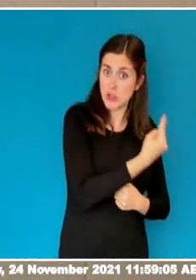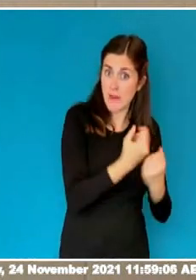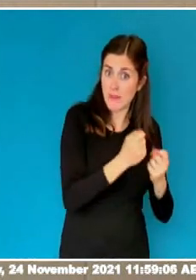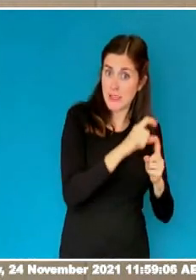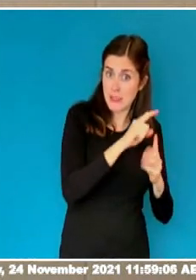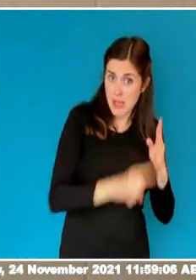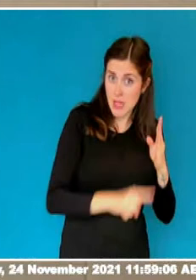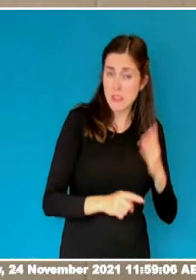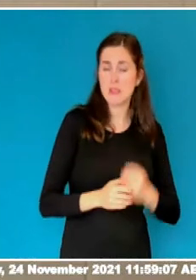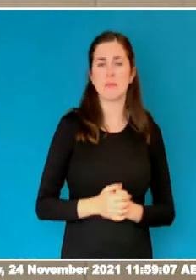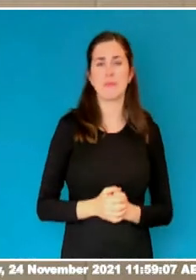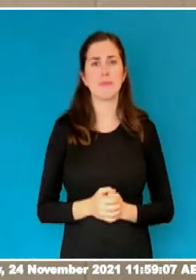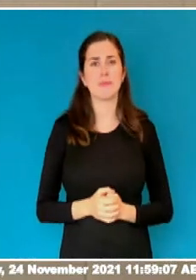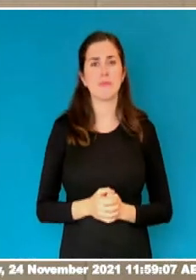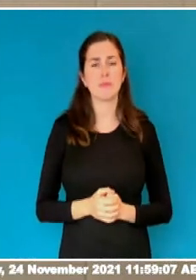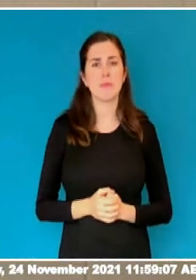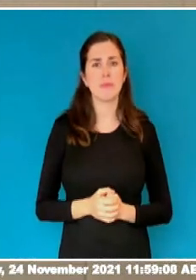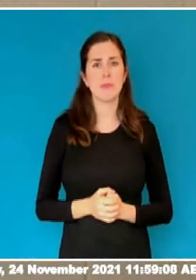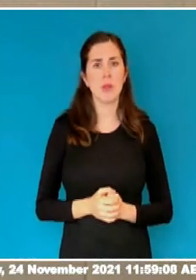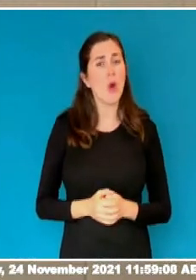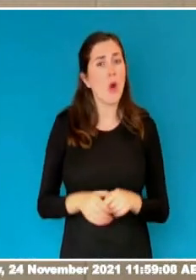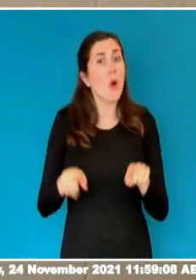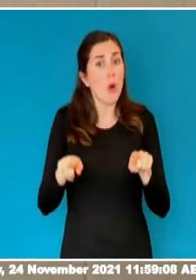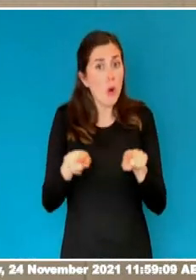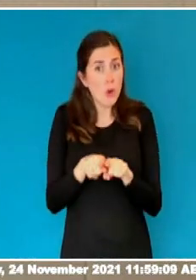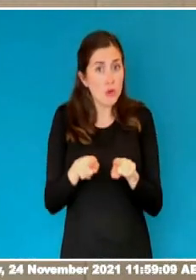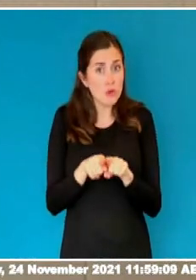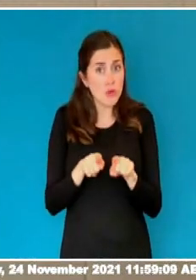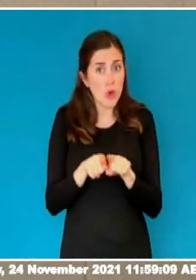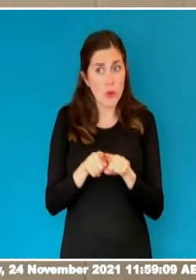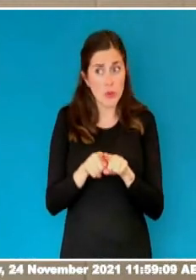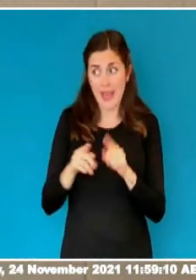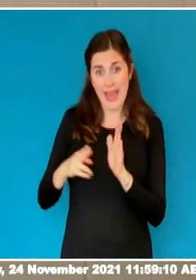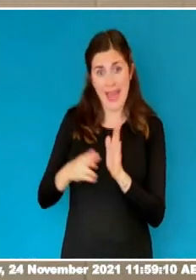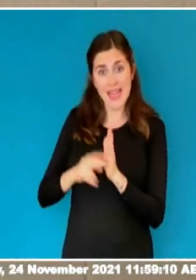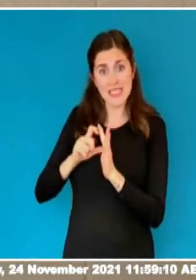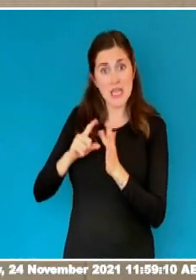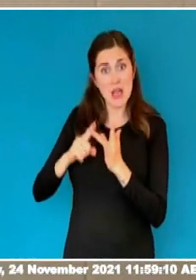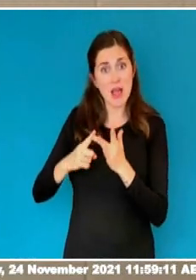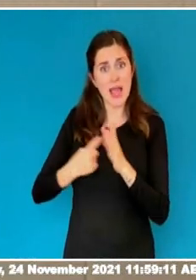And we also have ensured that wherever possible we talk about universal design in